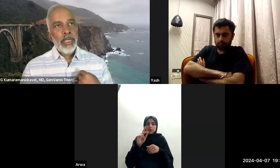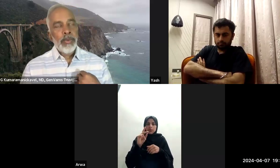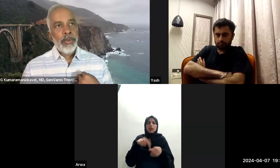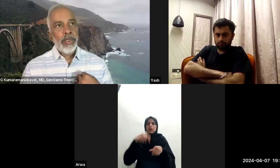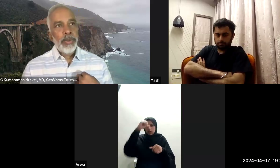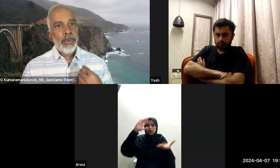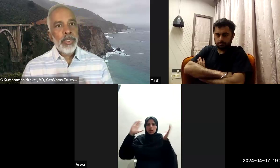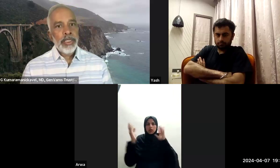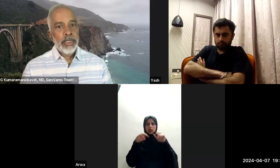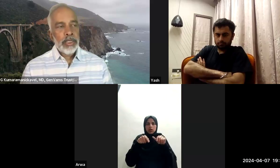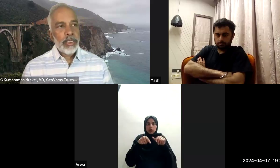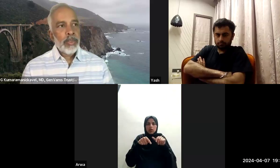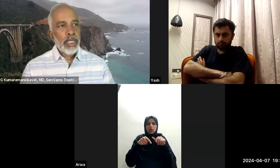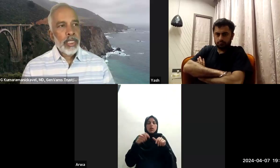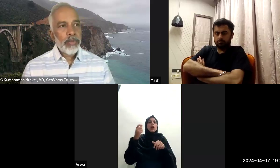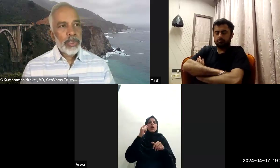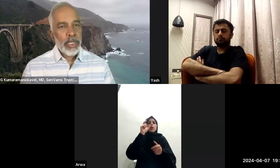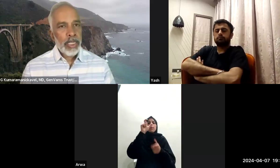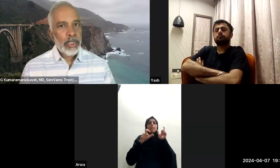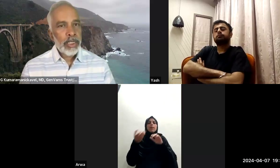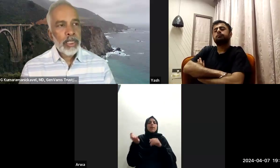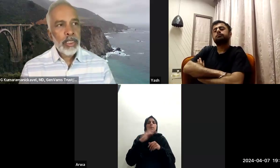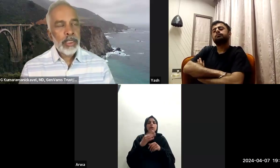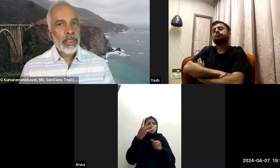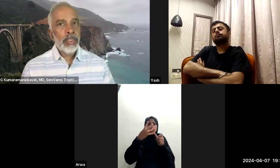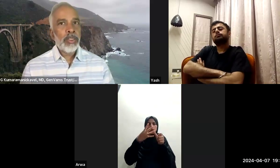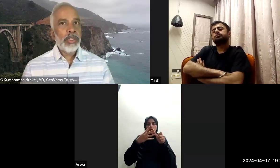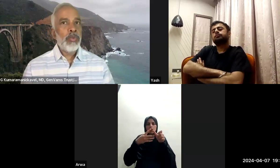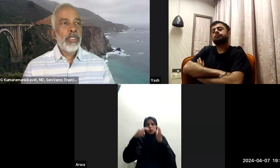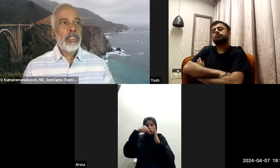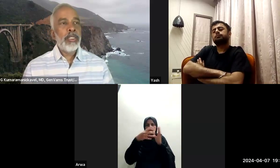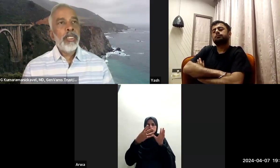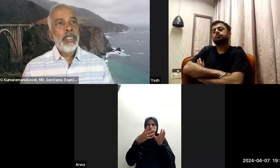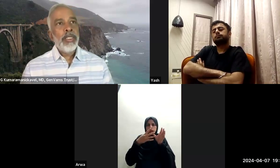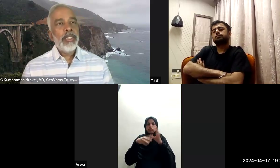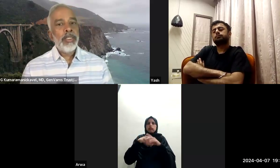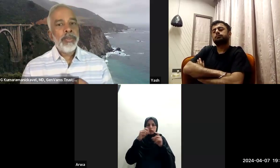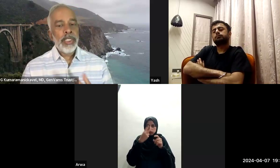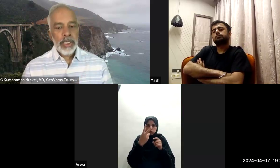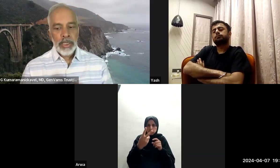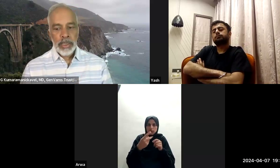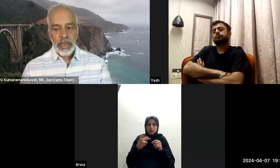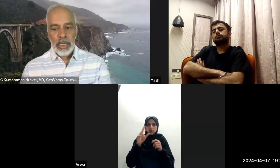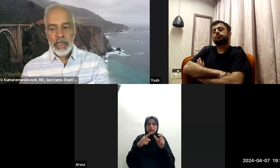come for four reasons. okay and I'm sure that is the condition across the world. The first reason